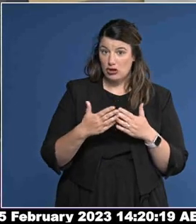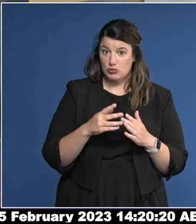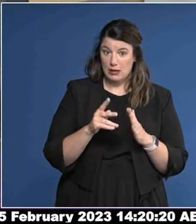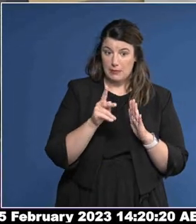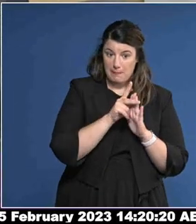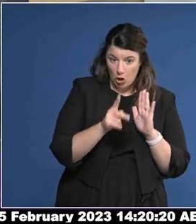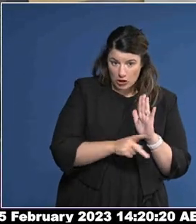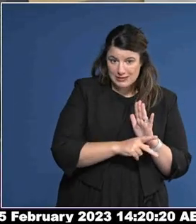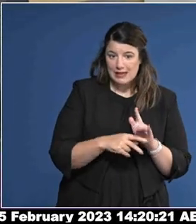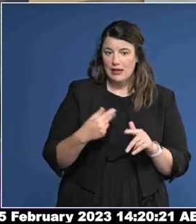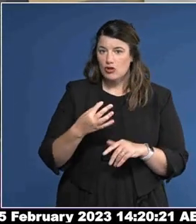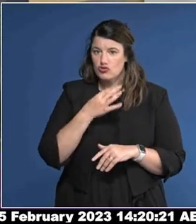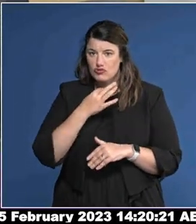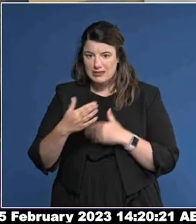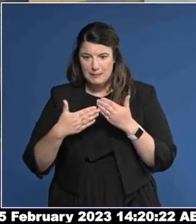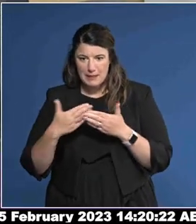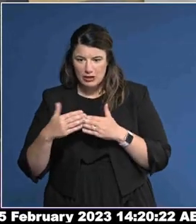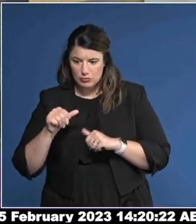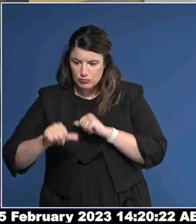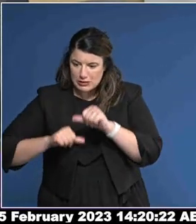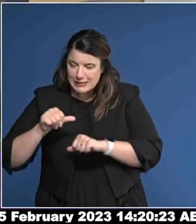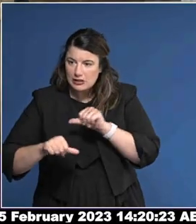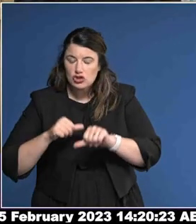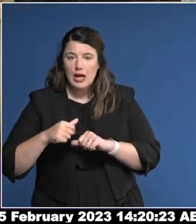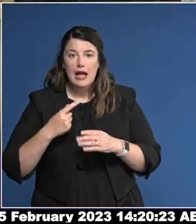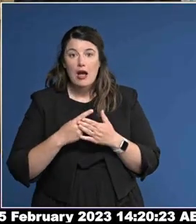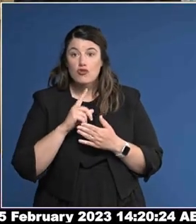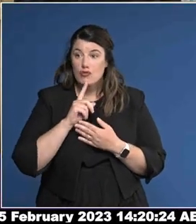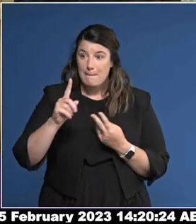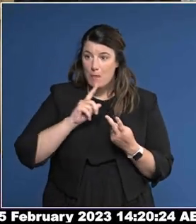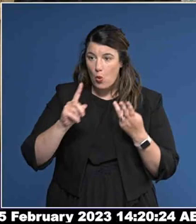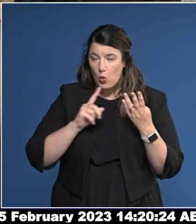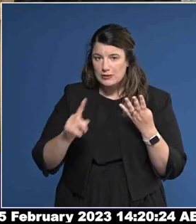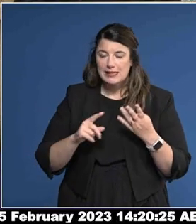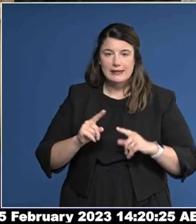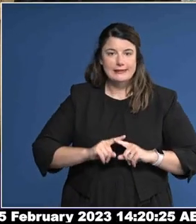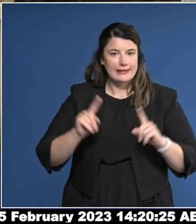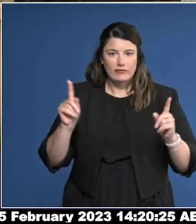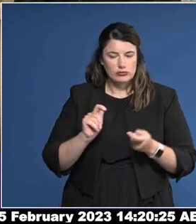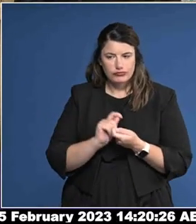There is a whole suite of reporting now that goes both to the audit and risk committee as well as the board.